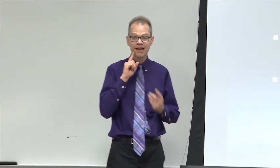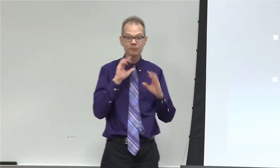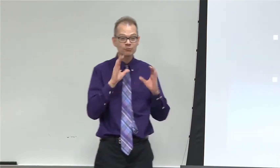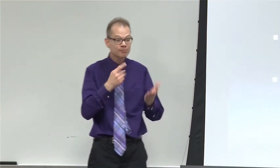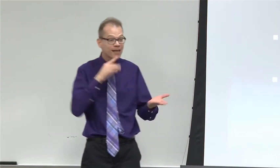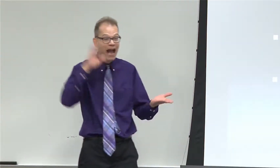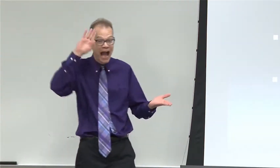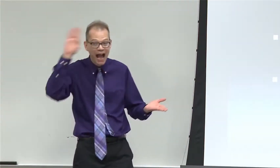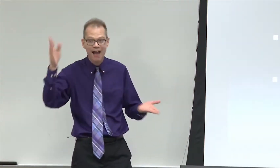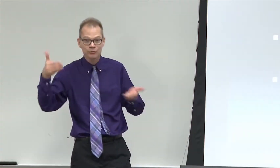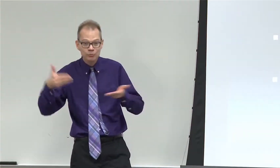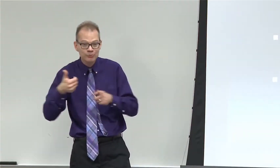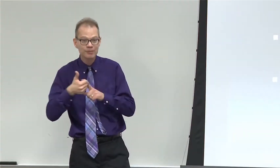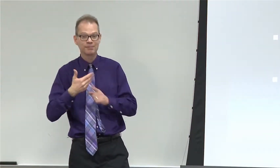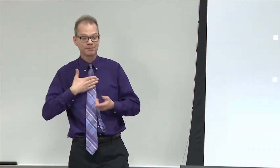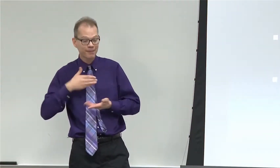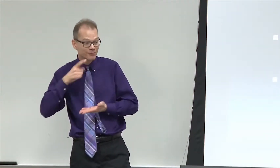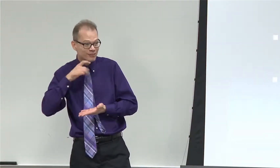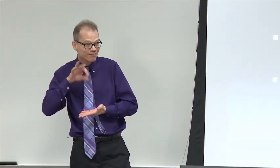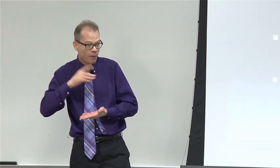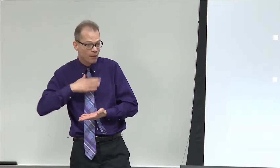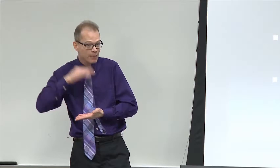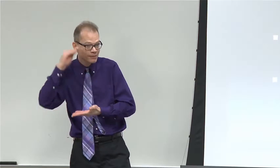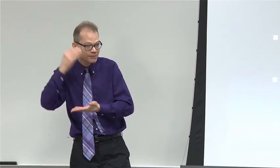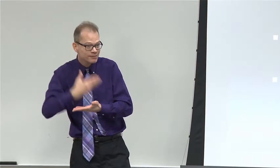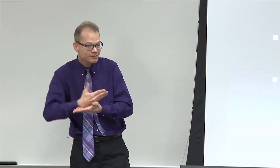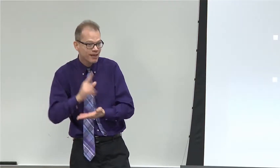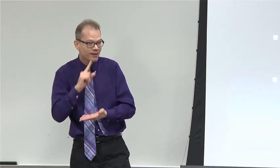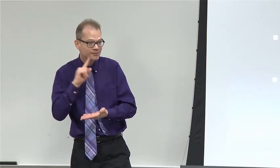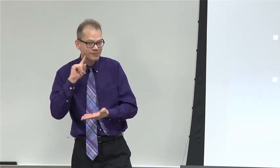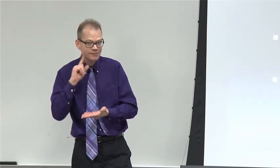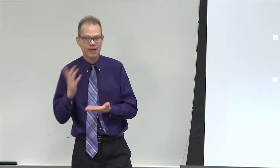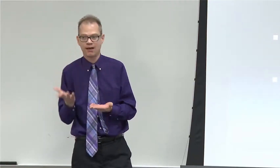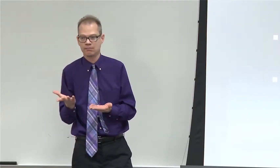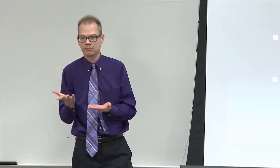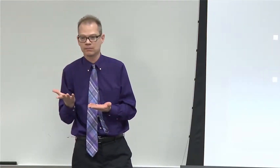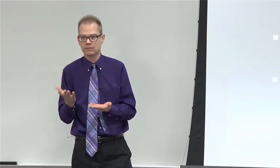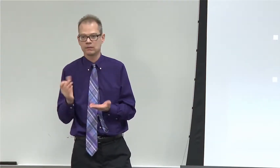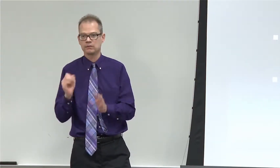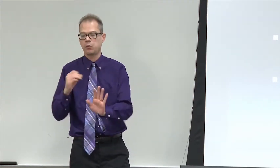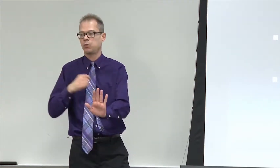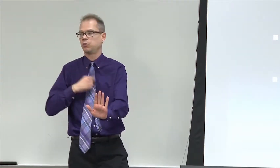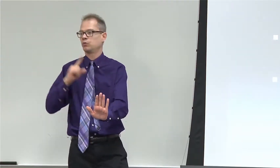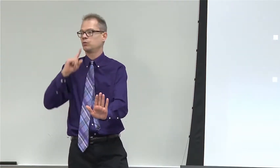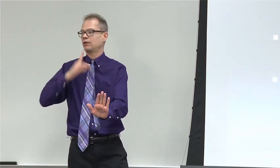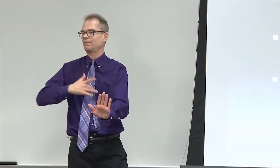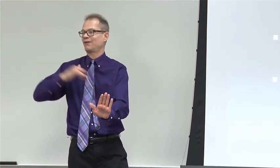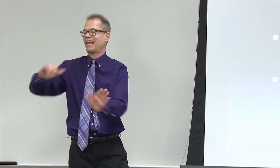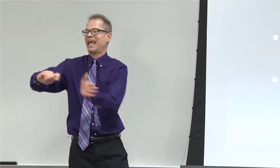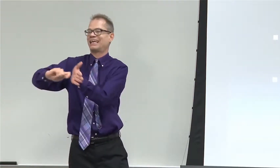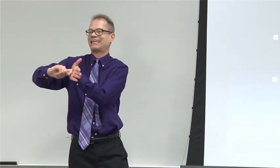that I had to be in. I was introduced to everyone. They were told that I was deaf.